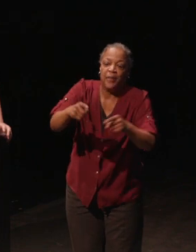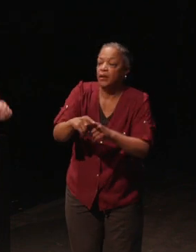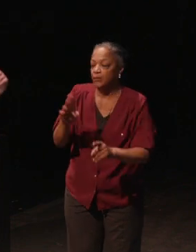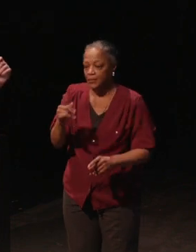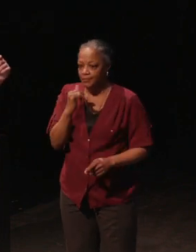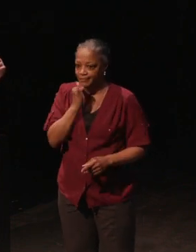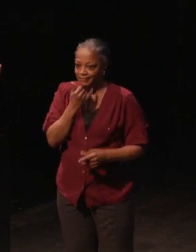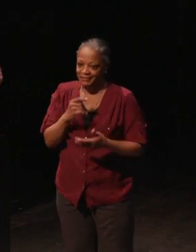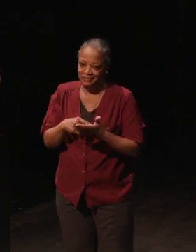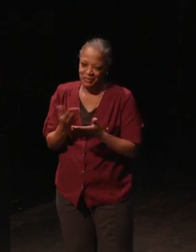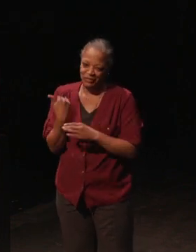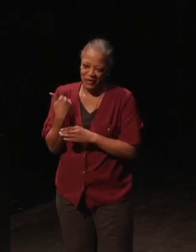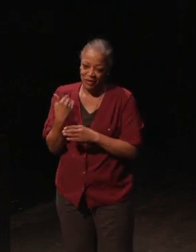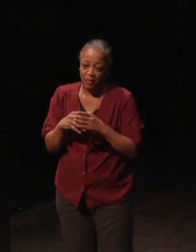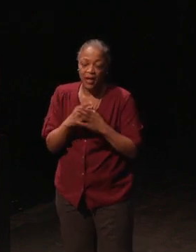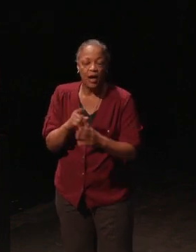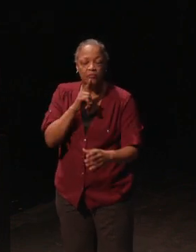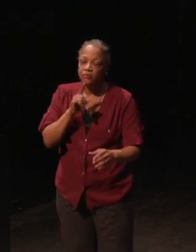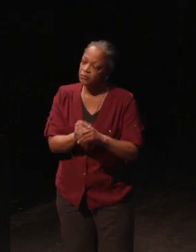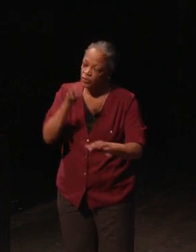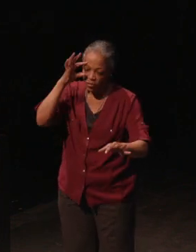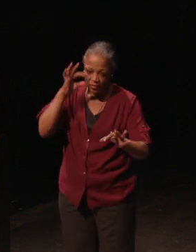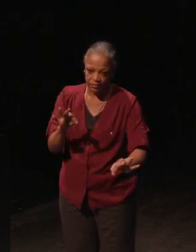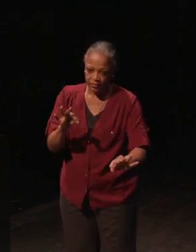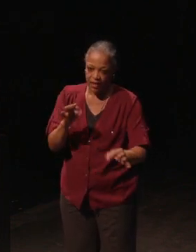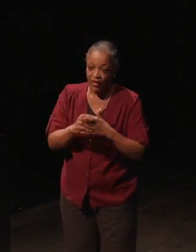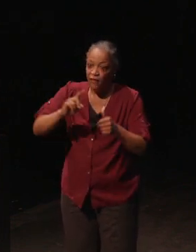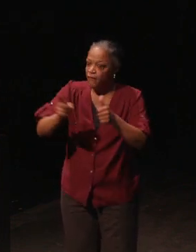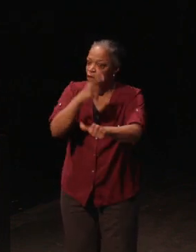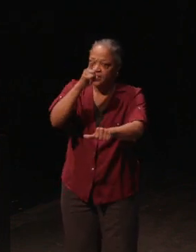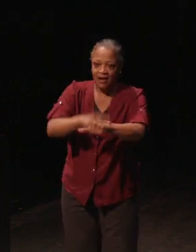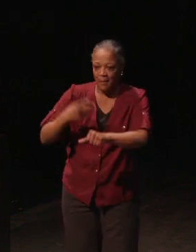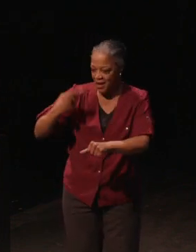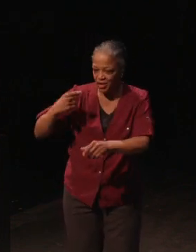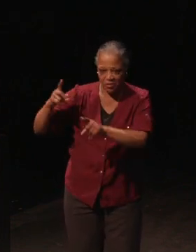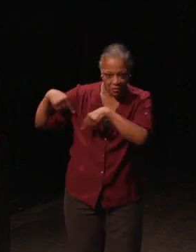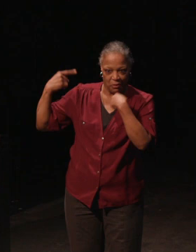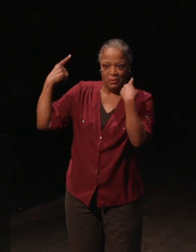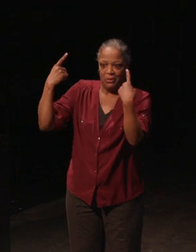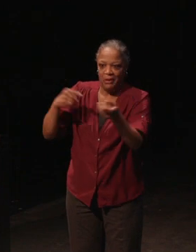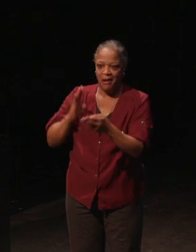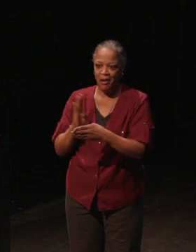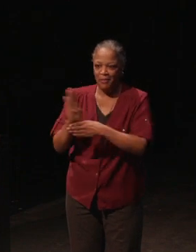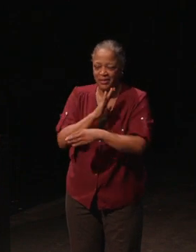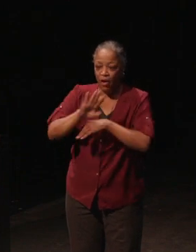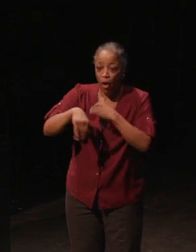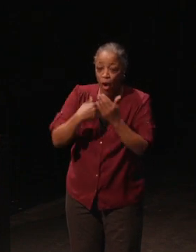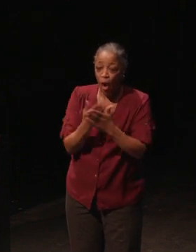This one I'm absolutely certain about. This is the first time in the history of the industry that all the major platforms